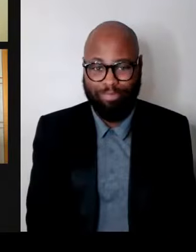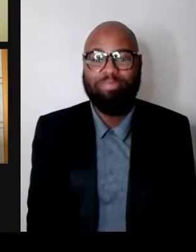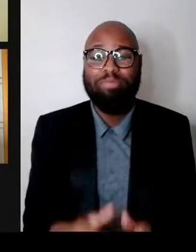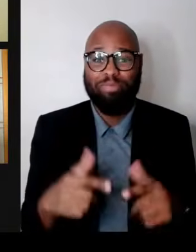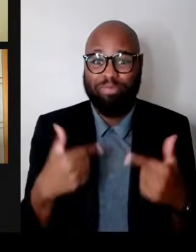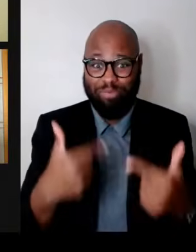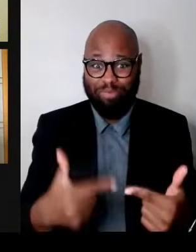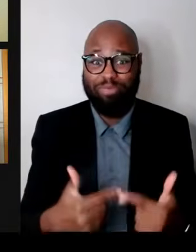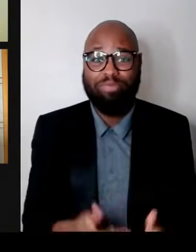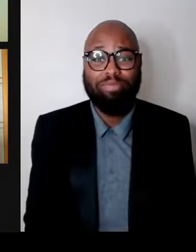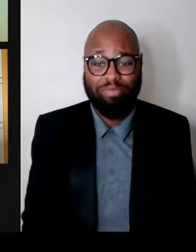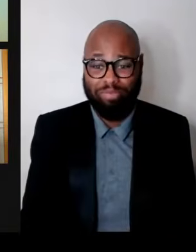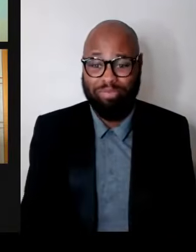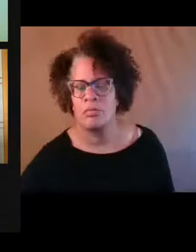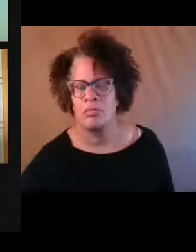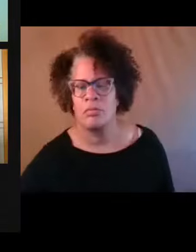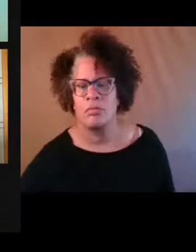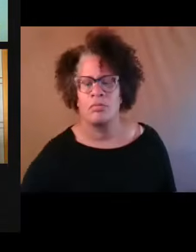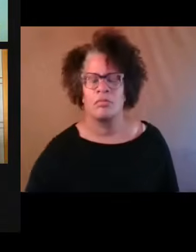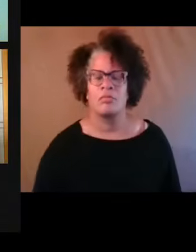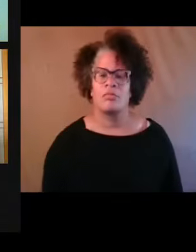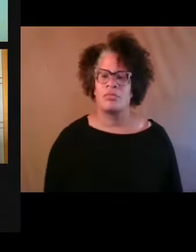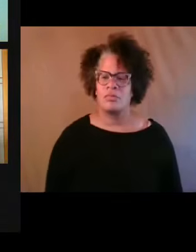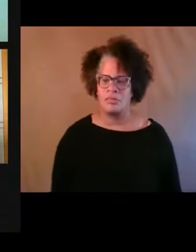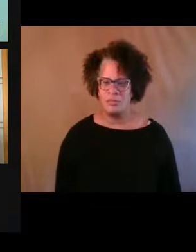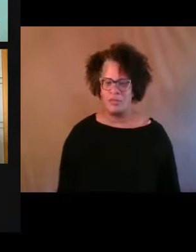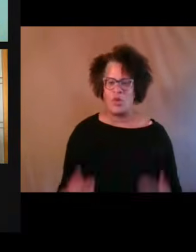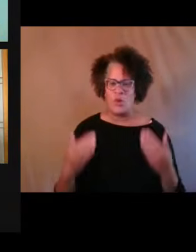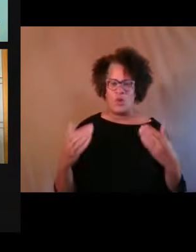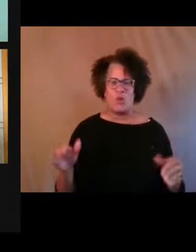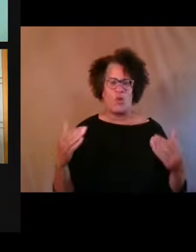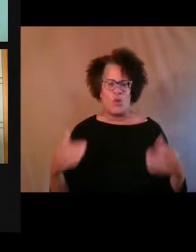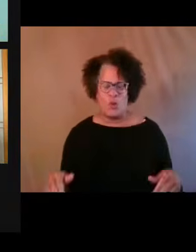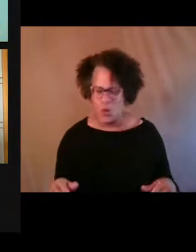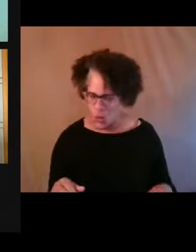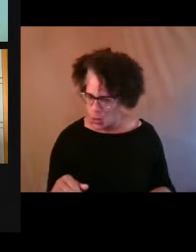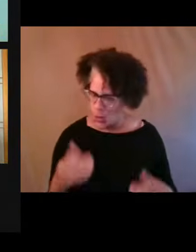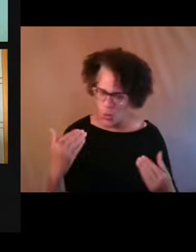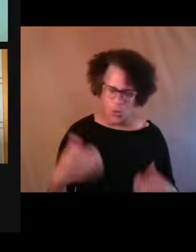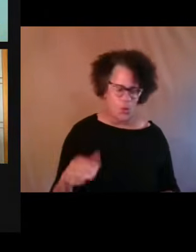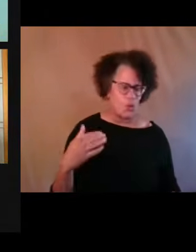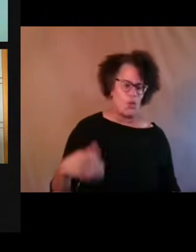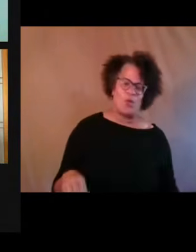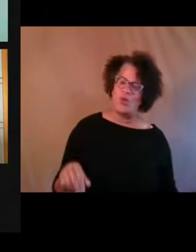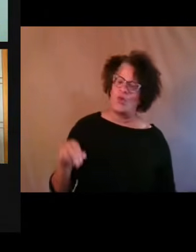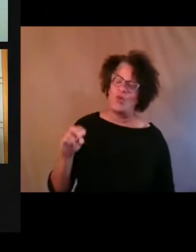Please go ahead, Nala then Judith. Go ahead, Nala. I heard Mike talking, especially around white folks,